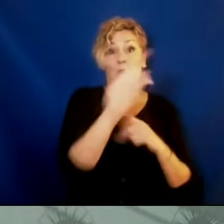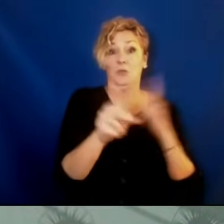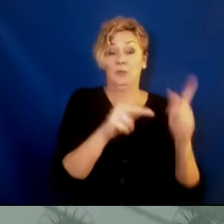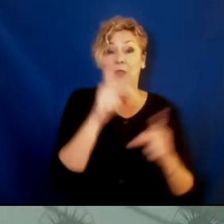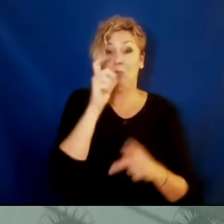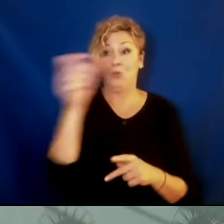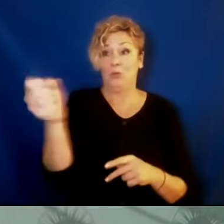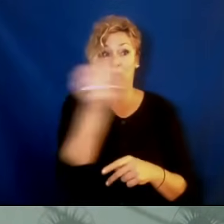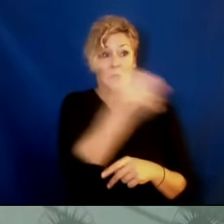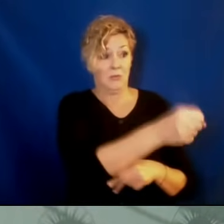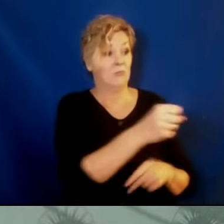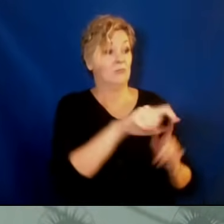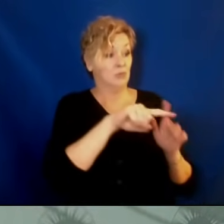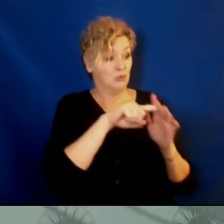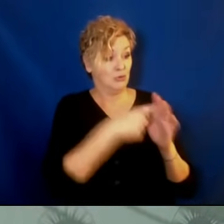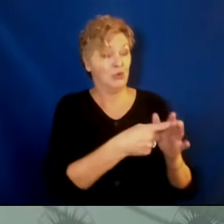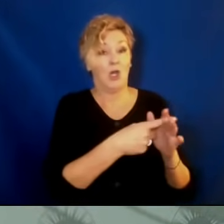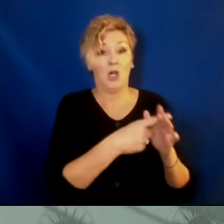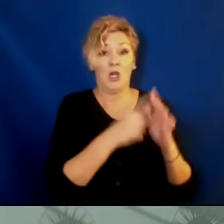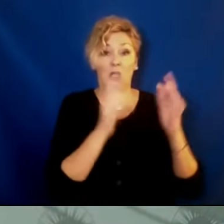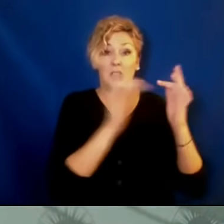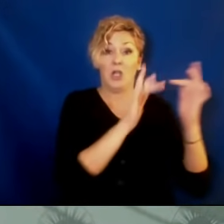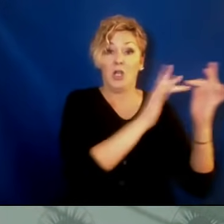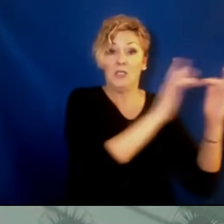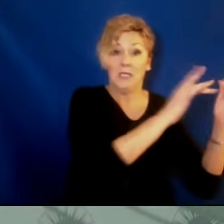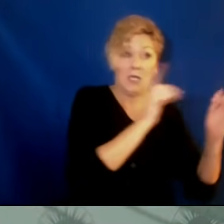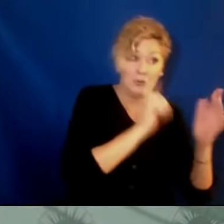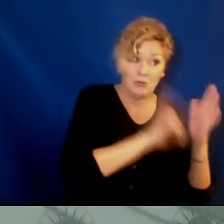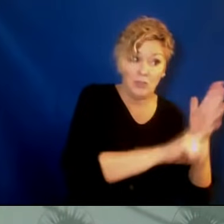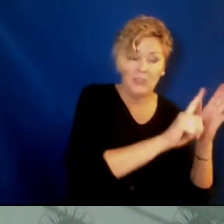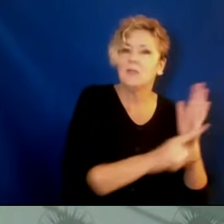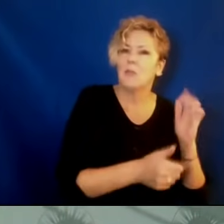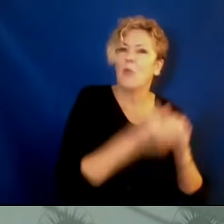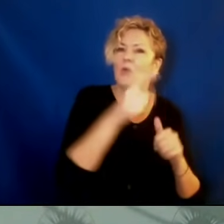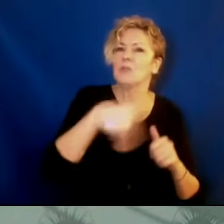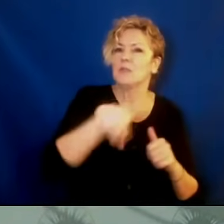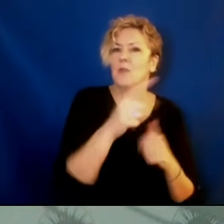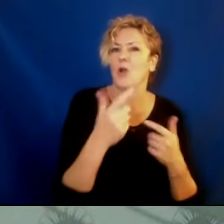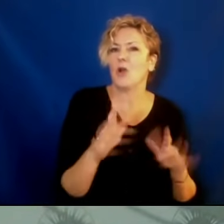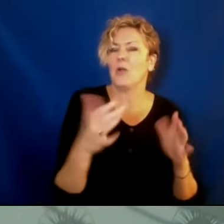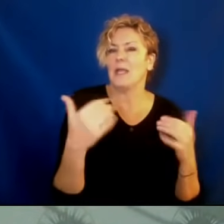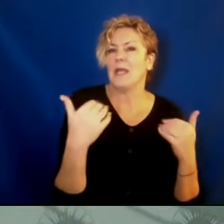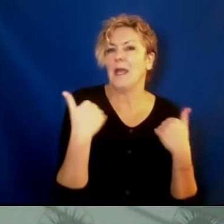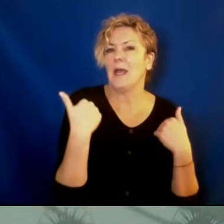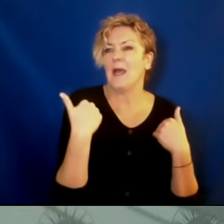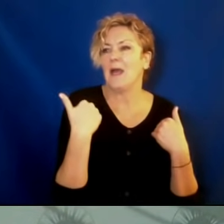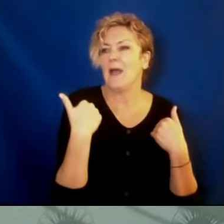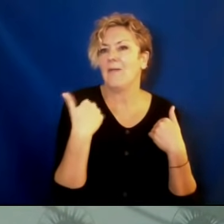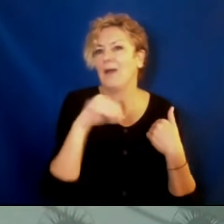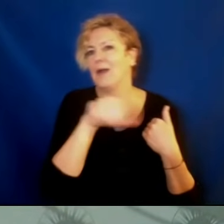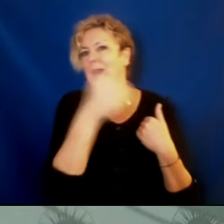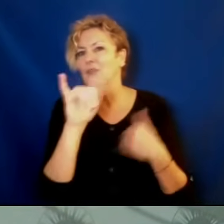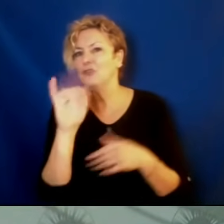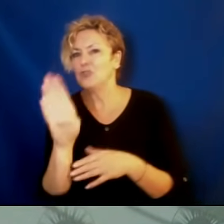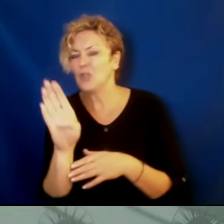523, by the end of this week, and I believe there will be more than 600 and while we are can